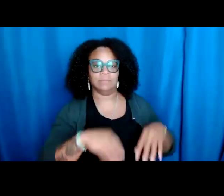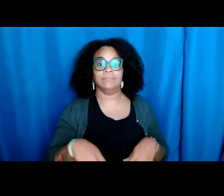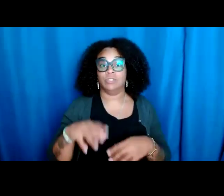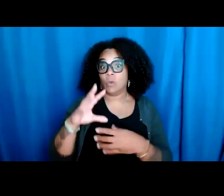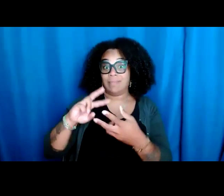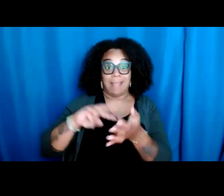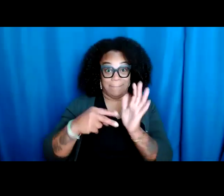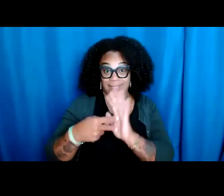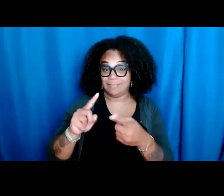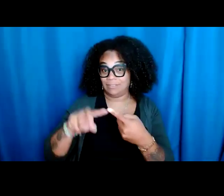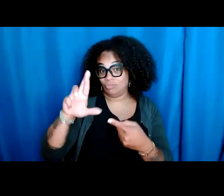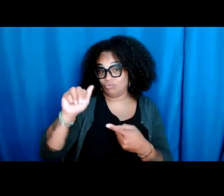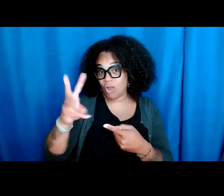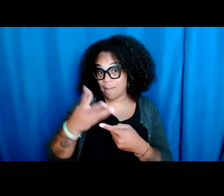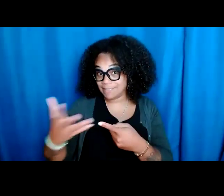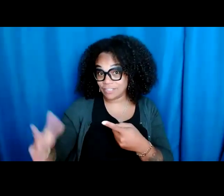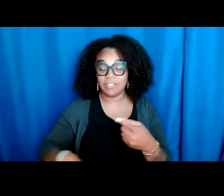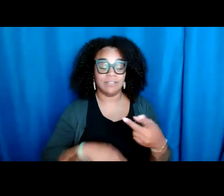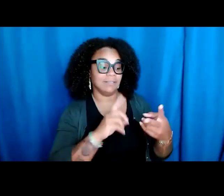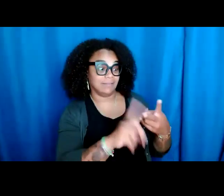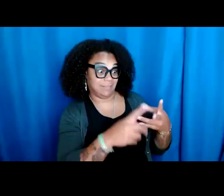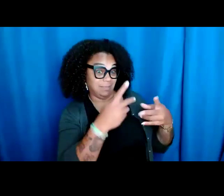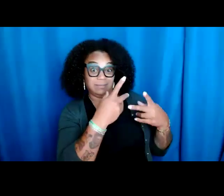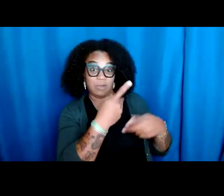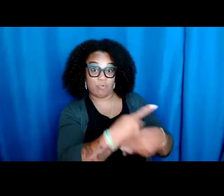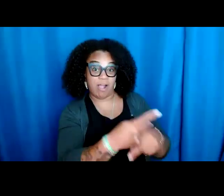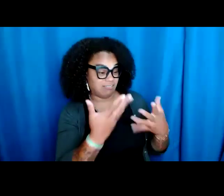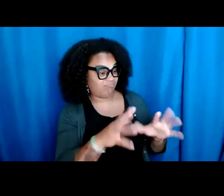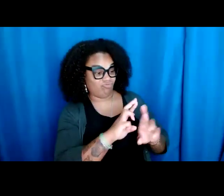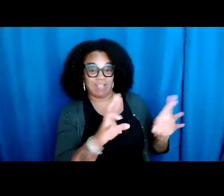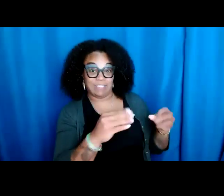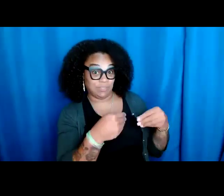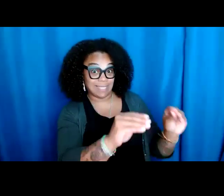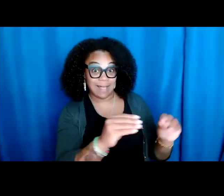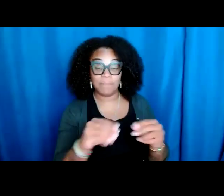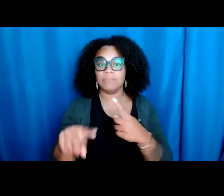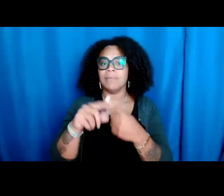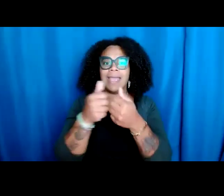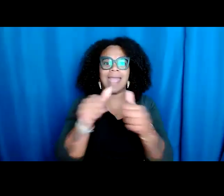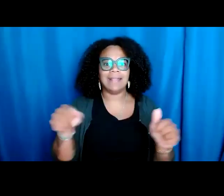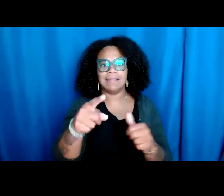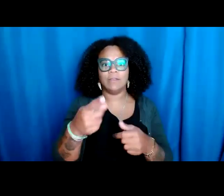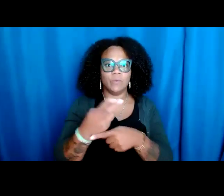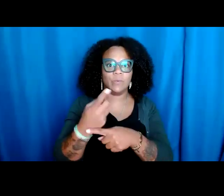they are already for sale. Any materials you build to manufacture your product is going to count